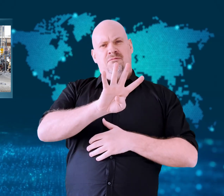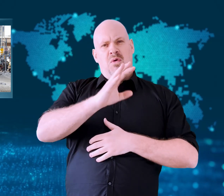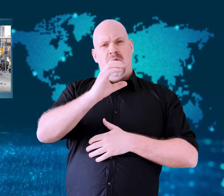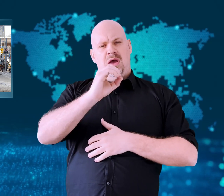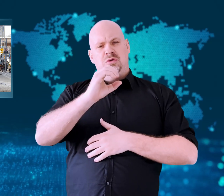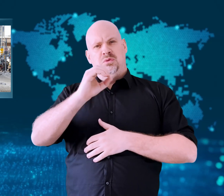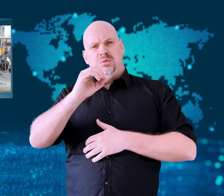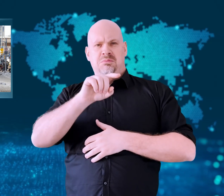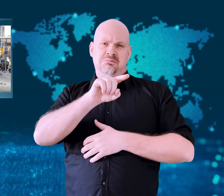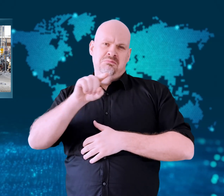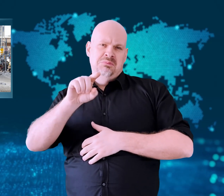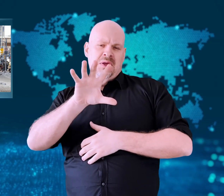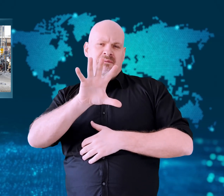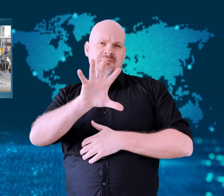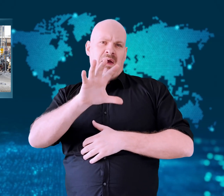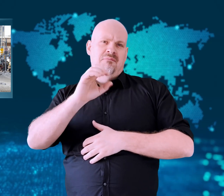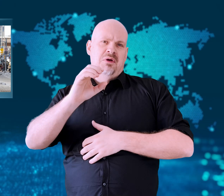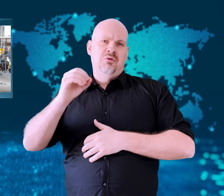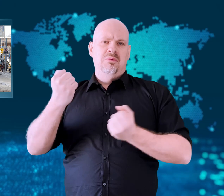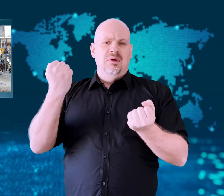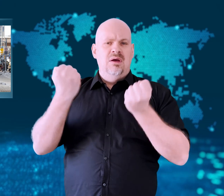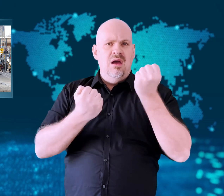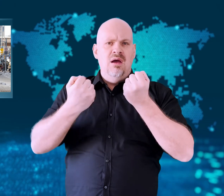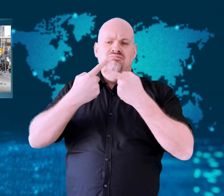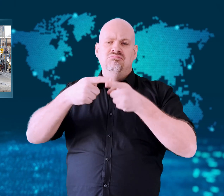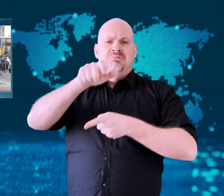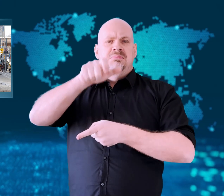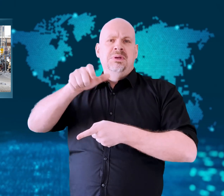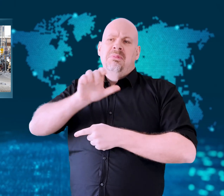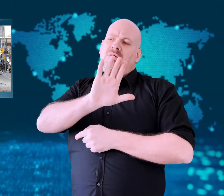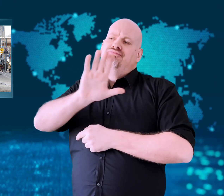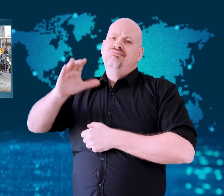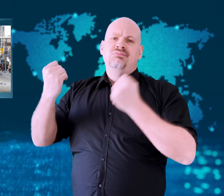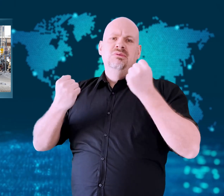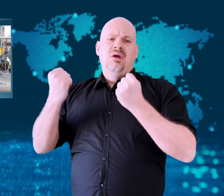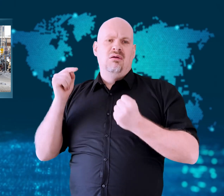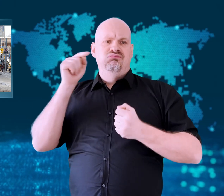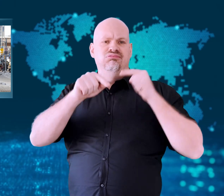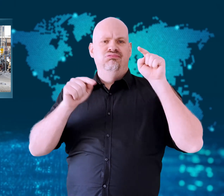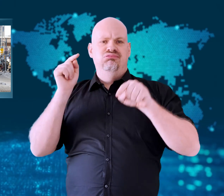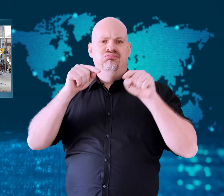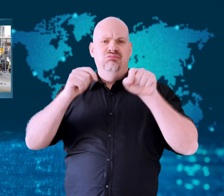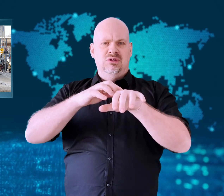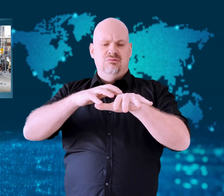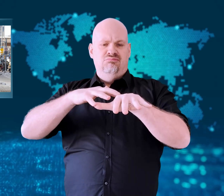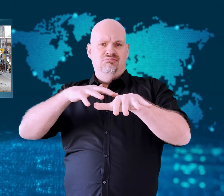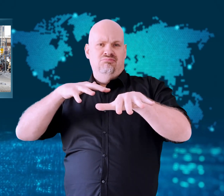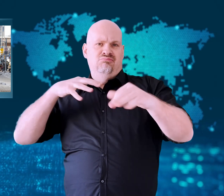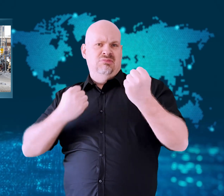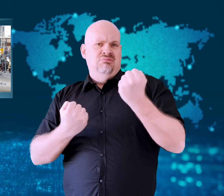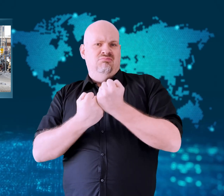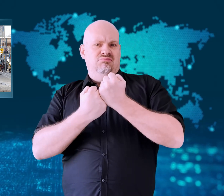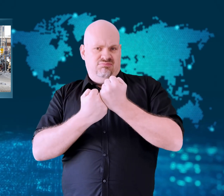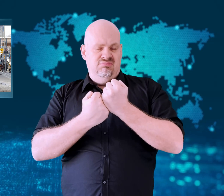Around 400 to 500 private vehicles joined them and they